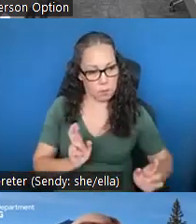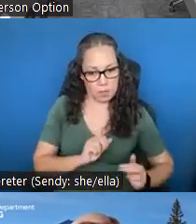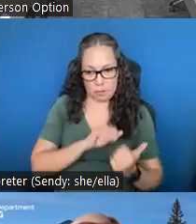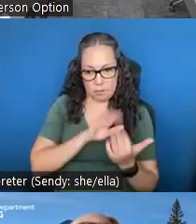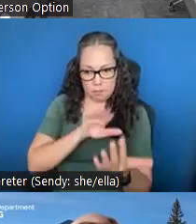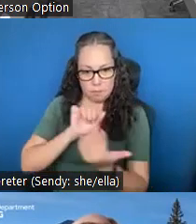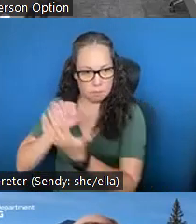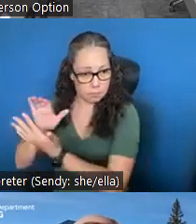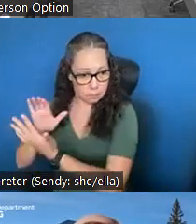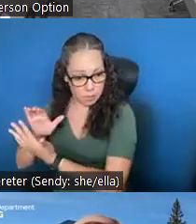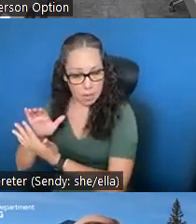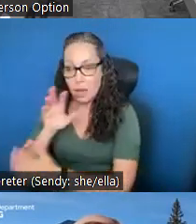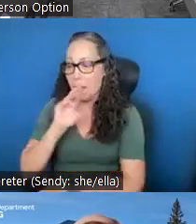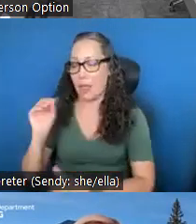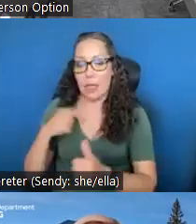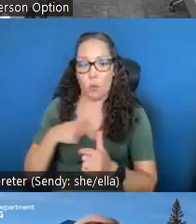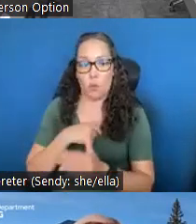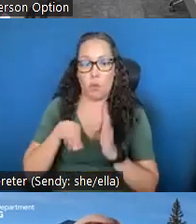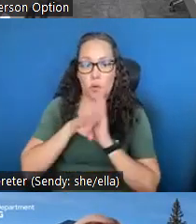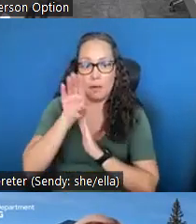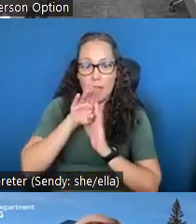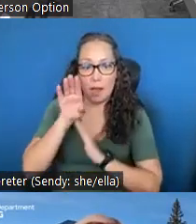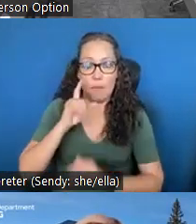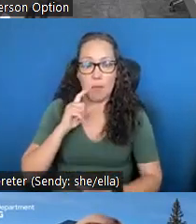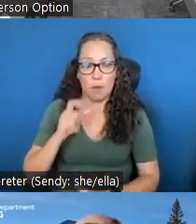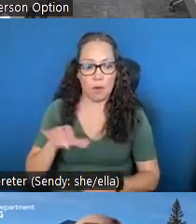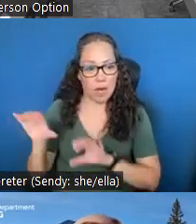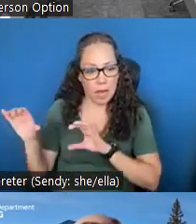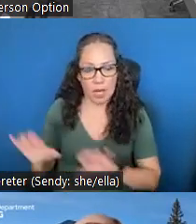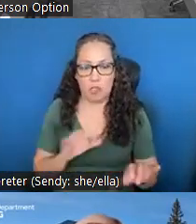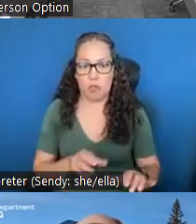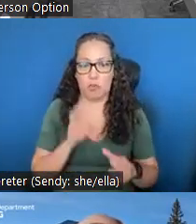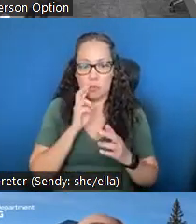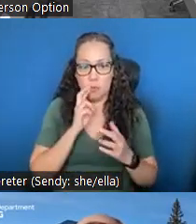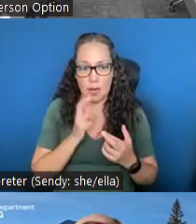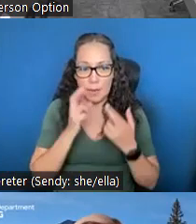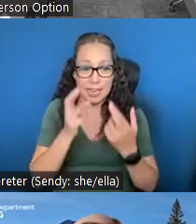and then we will develop actional actionable recommendations at the end of this year for